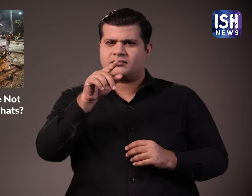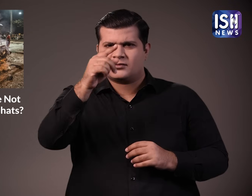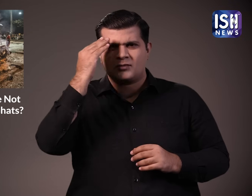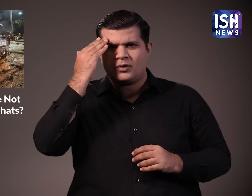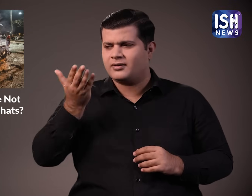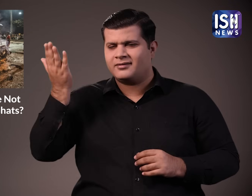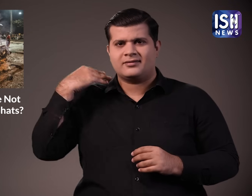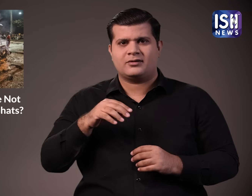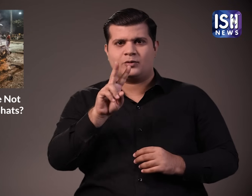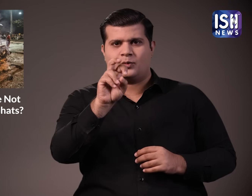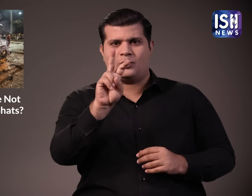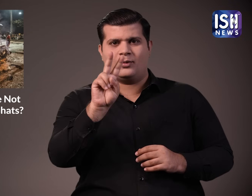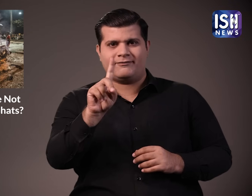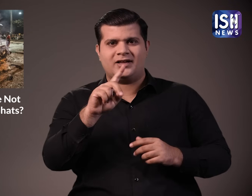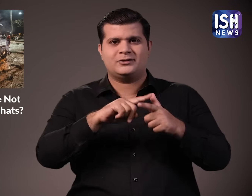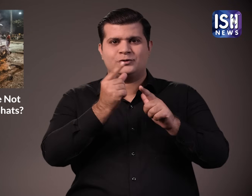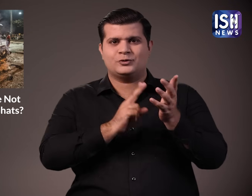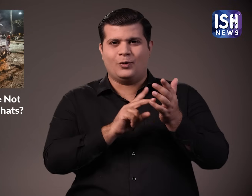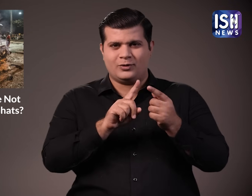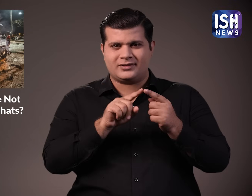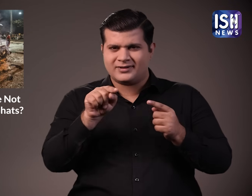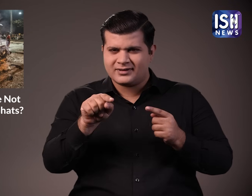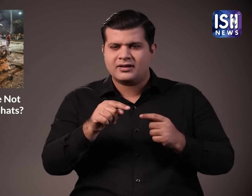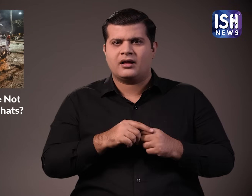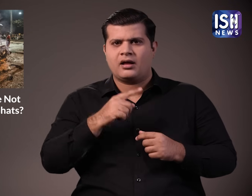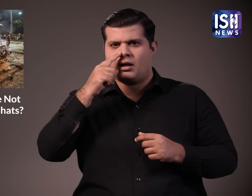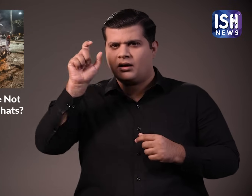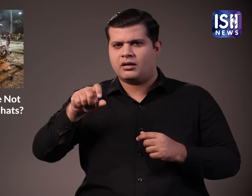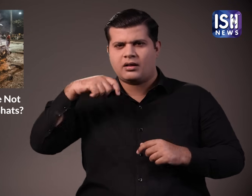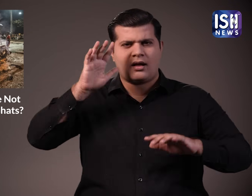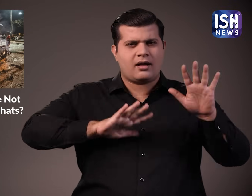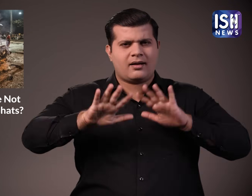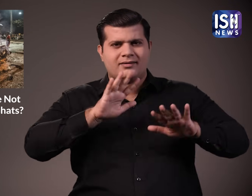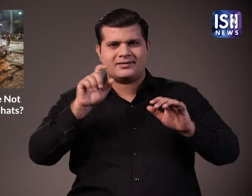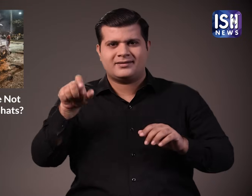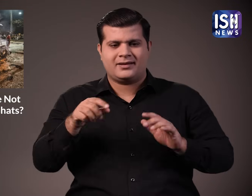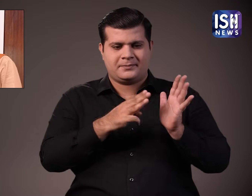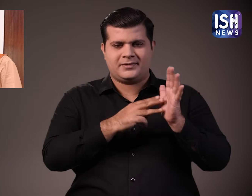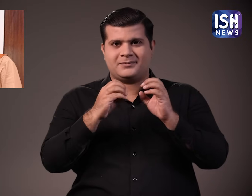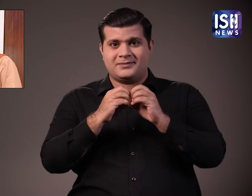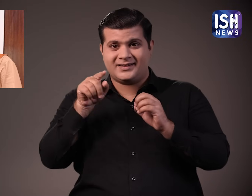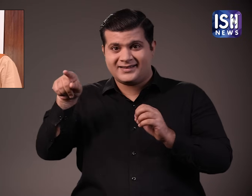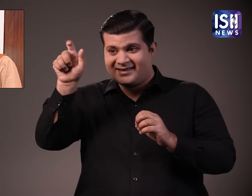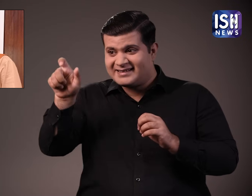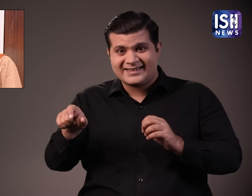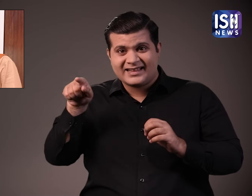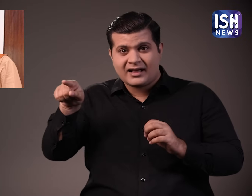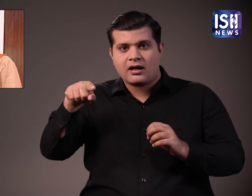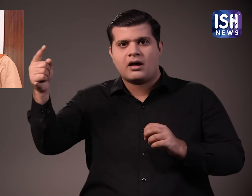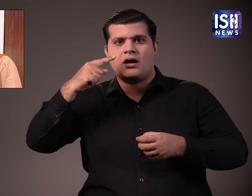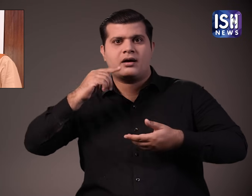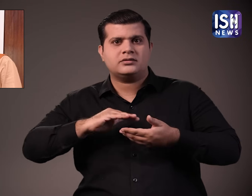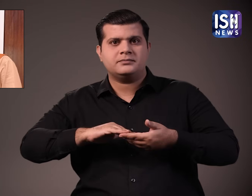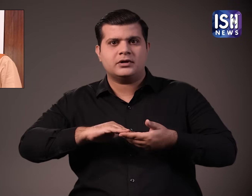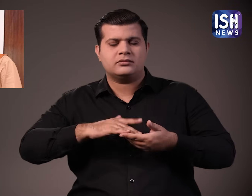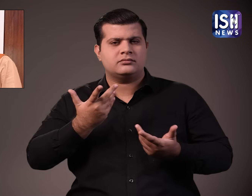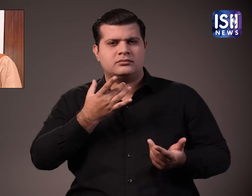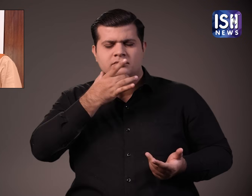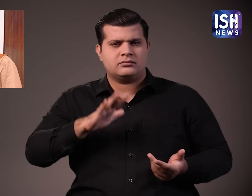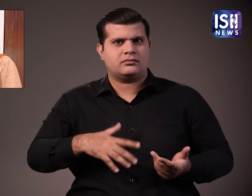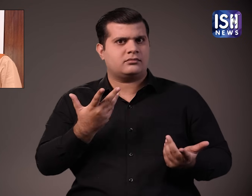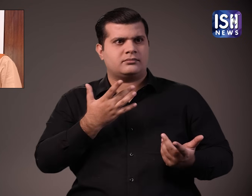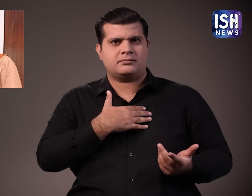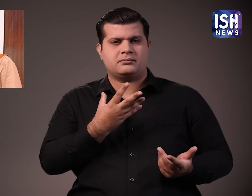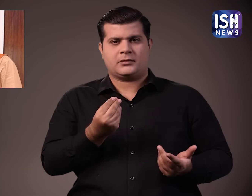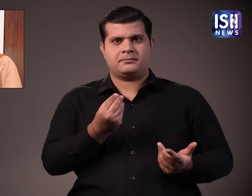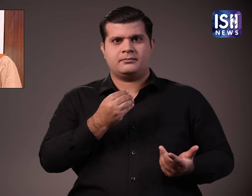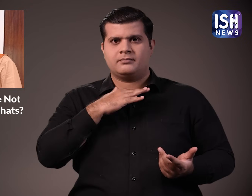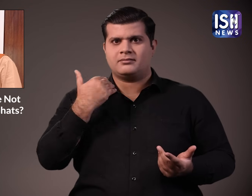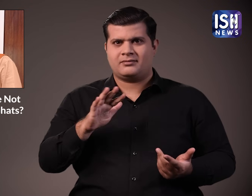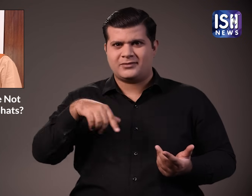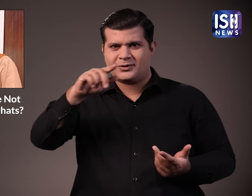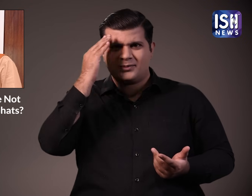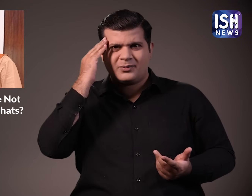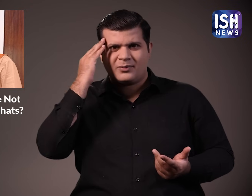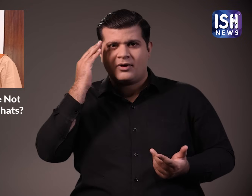You all know that in June 2021, actress Mandira Bedi's husband died at a verty young age.